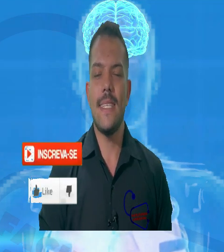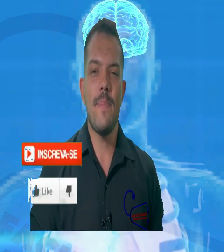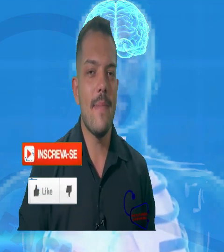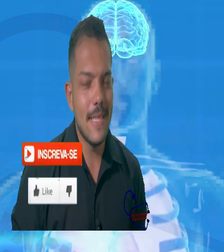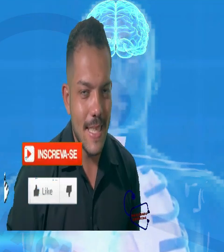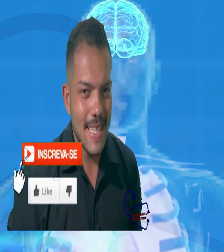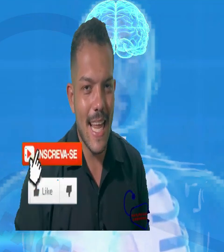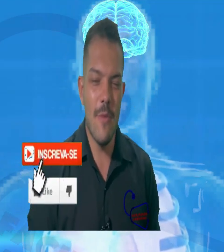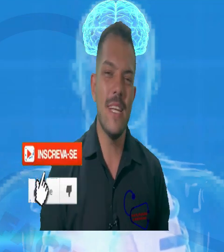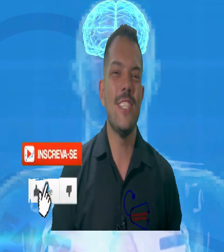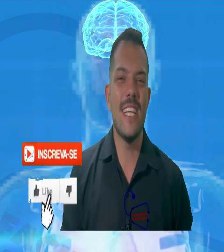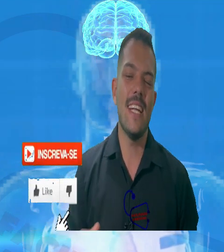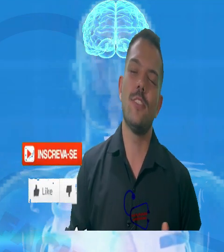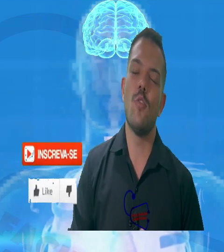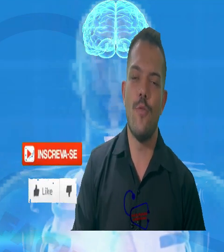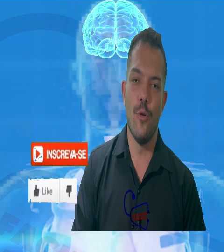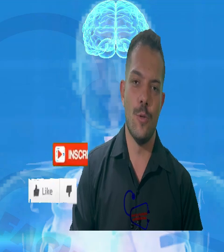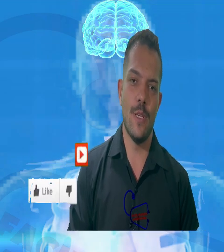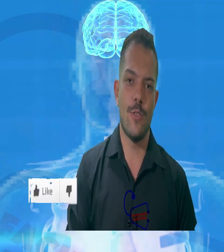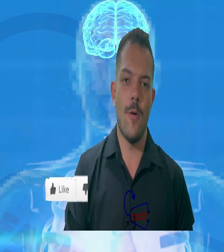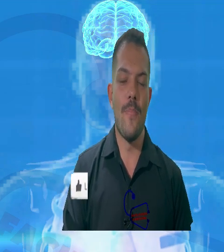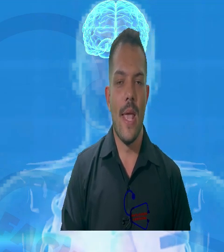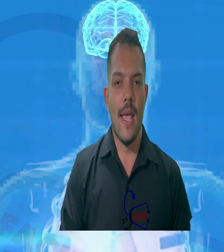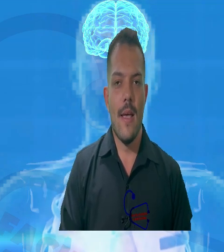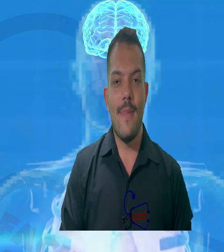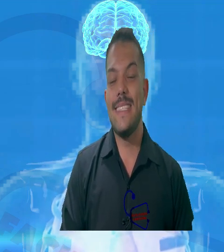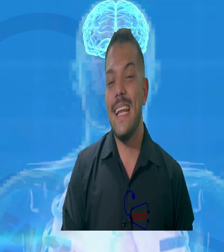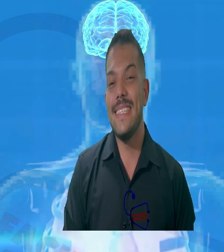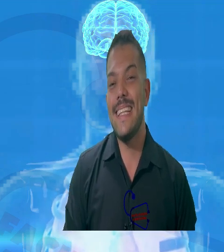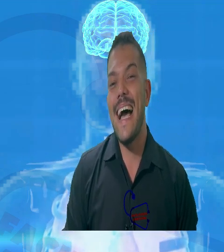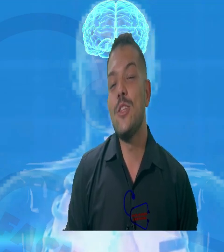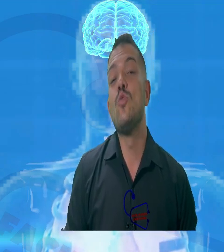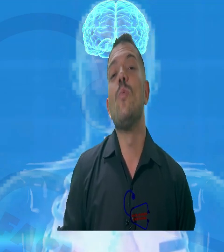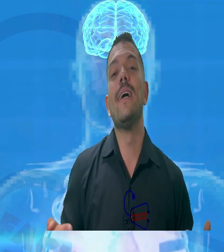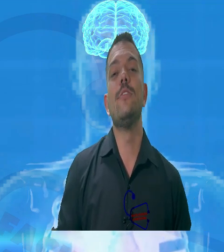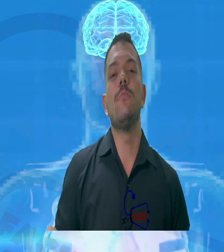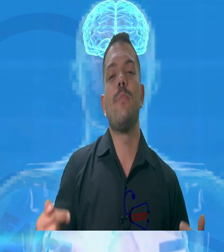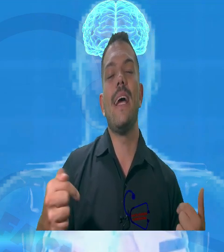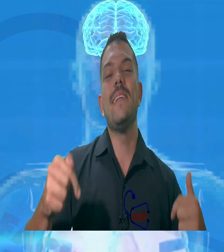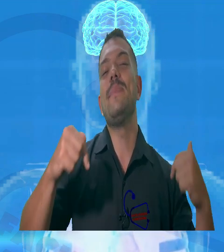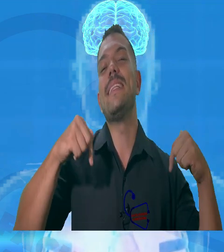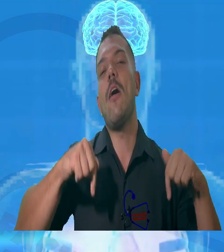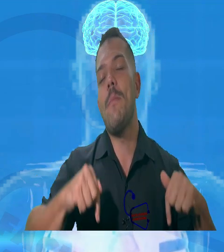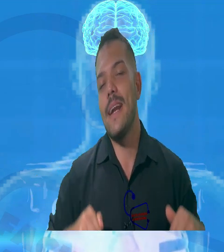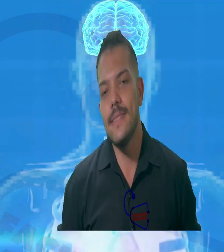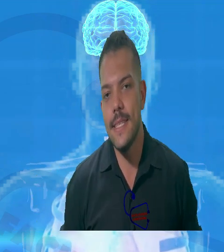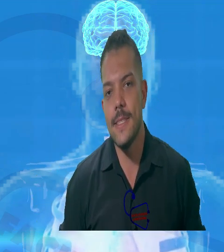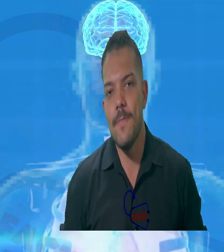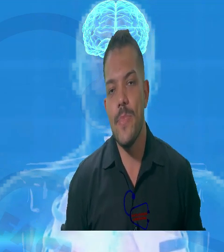permethrin really causes personal discomfort but it is working to eliminate the parasite and